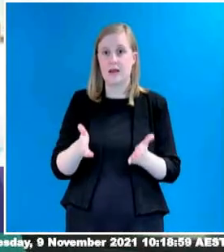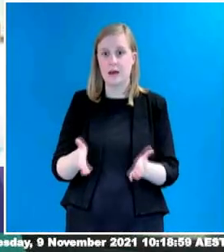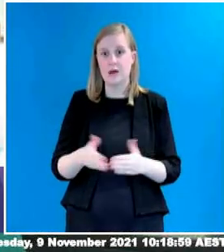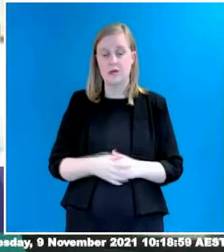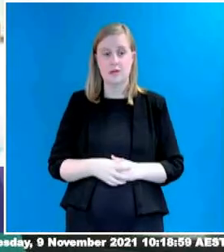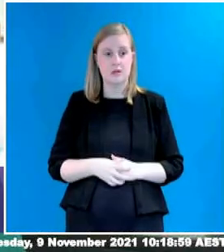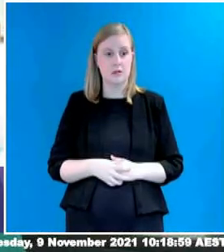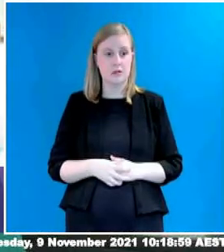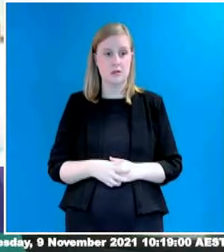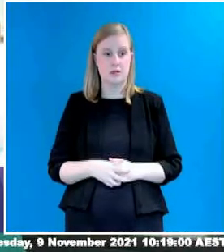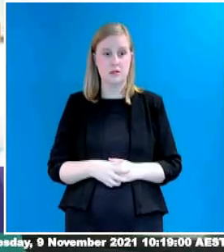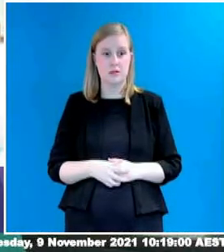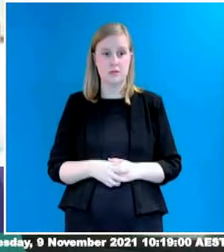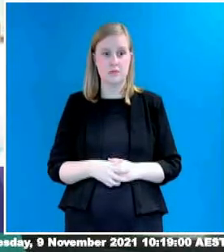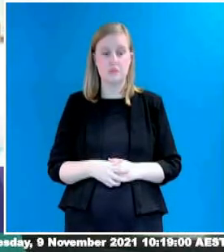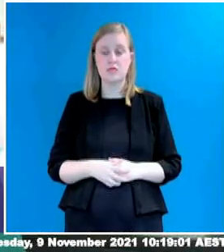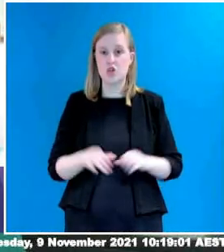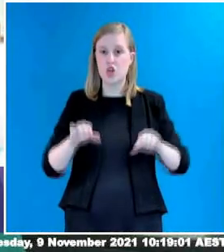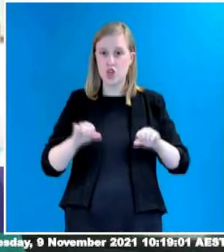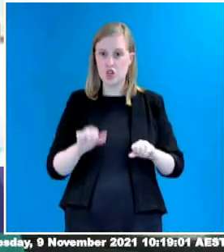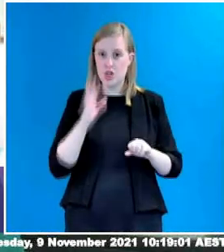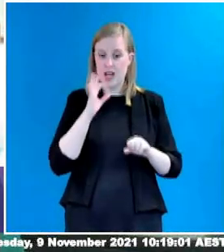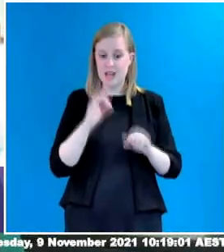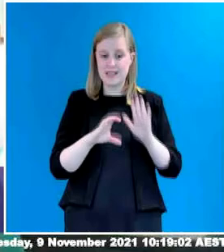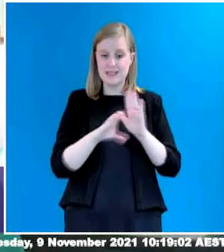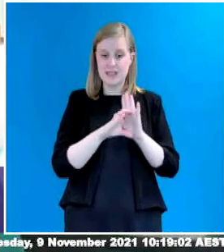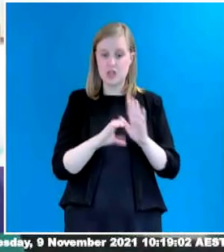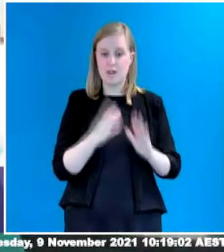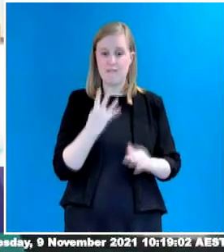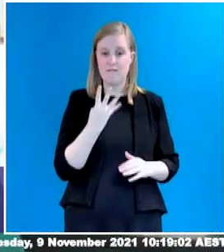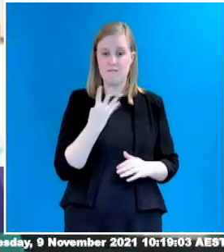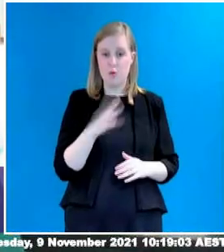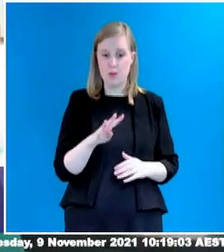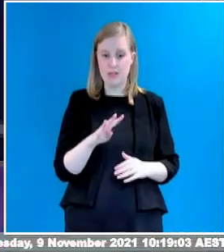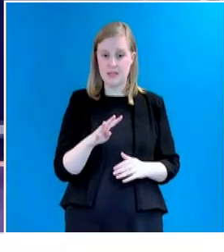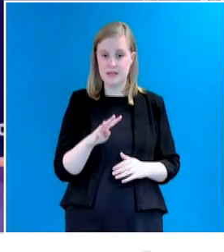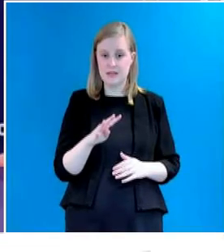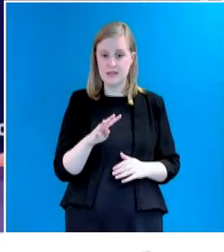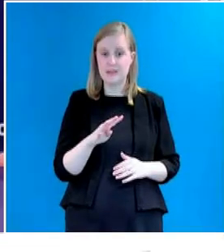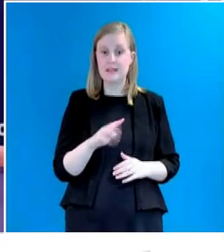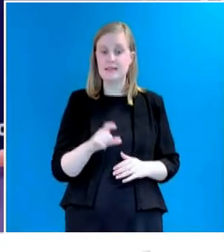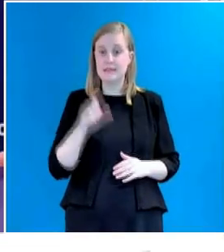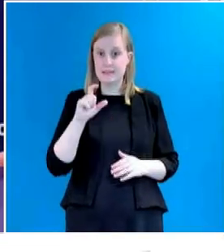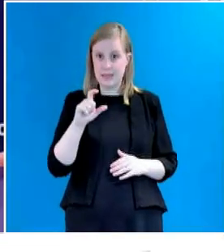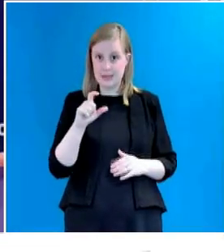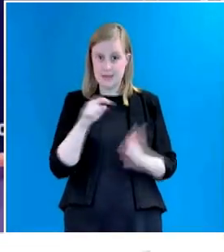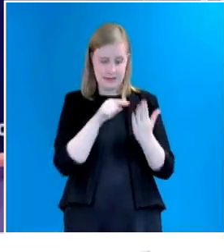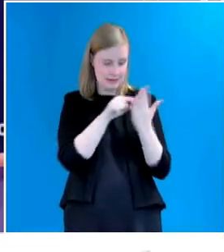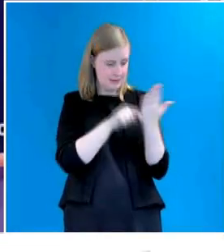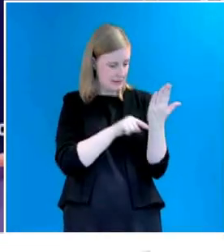Just as a matter of interest, section 40C(4) only removes damages from